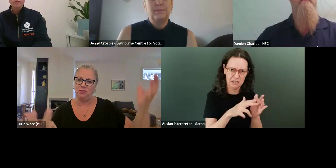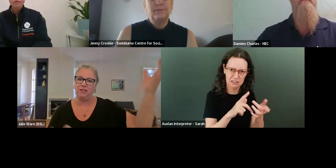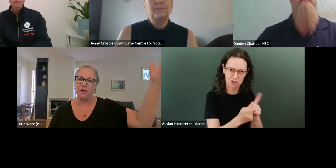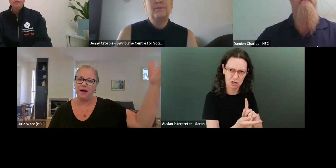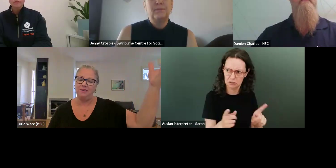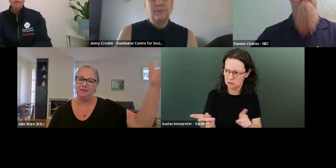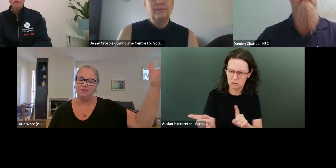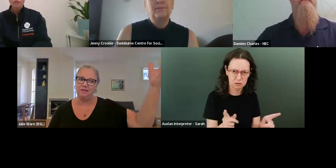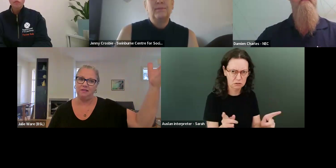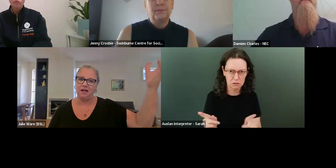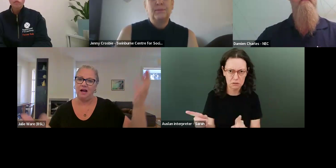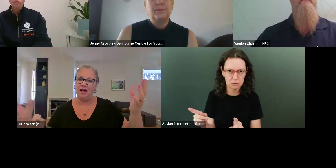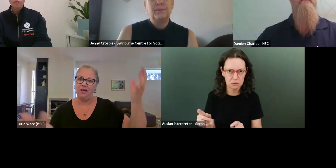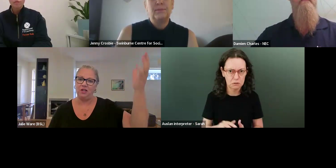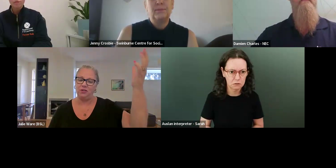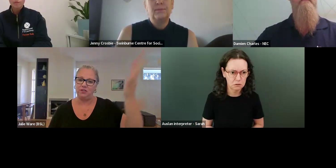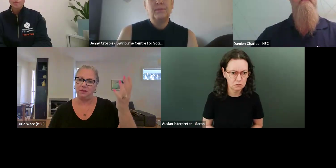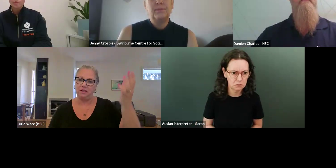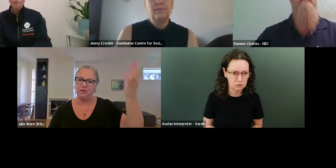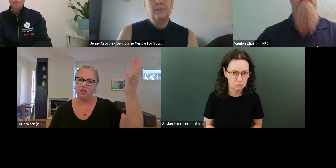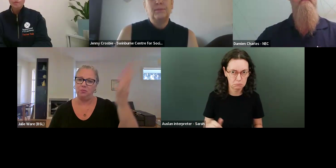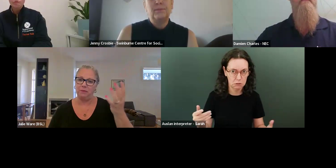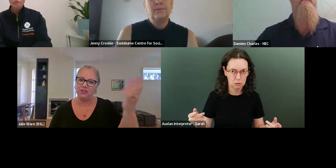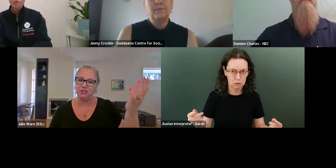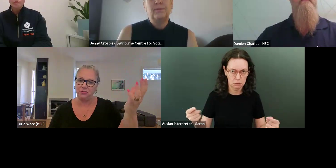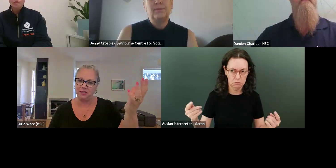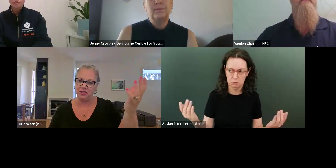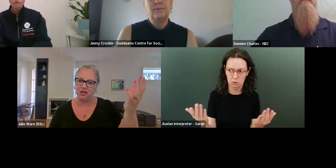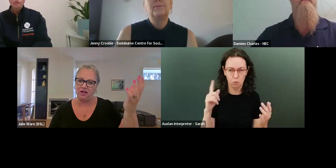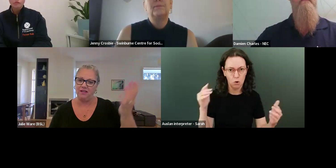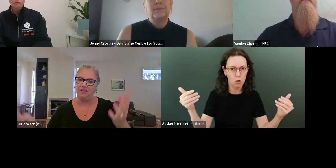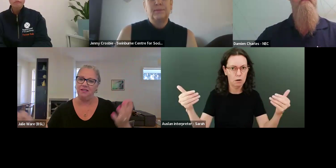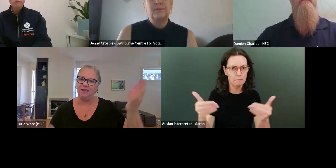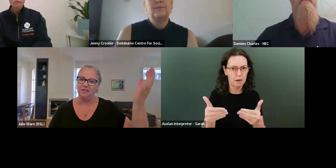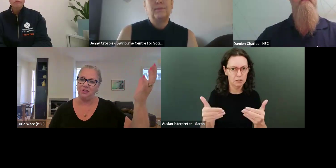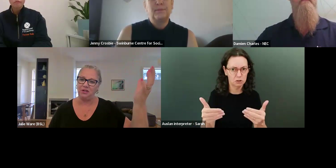wondering about are they going to be